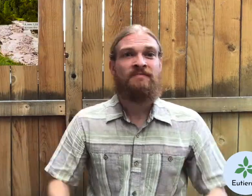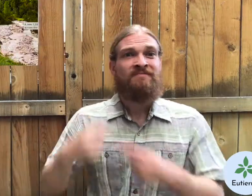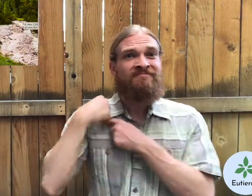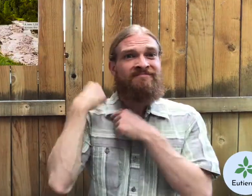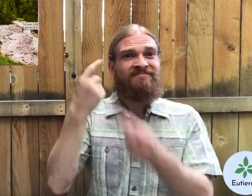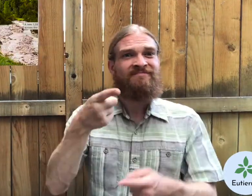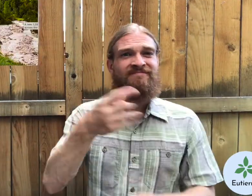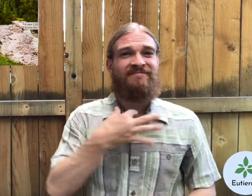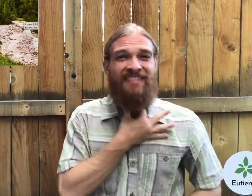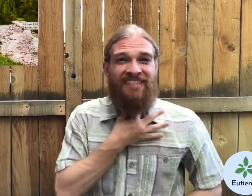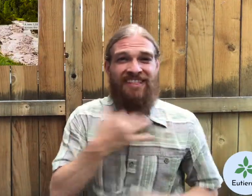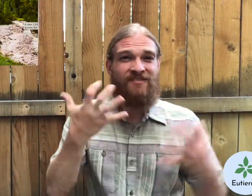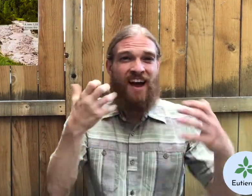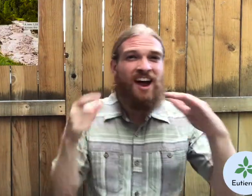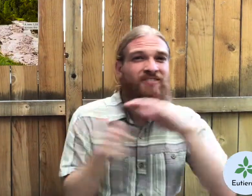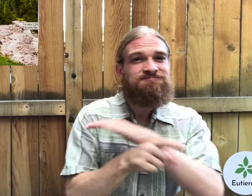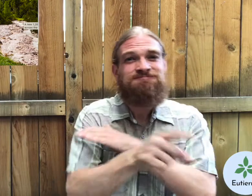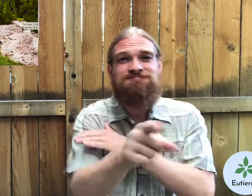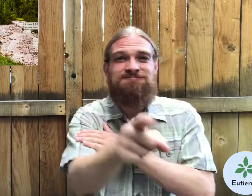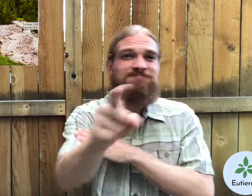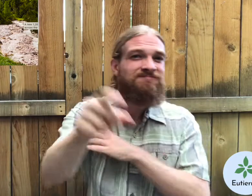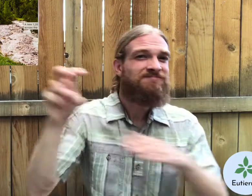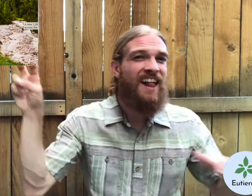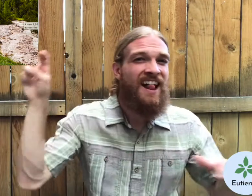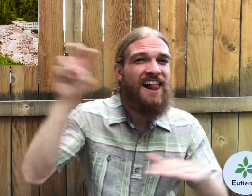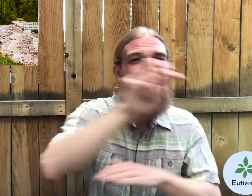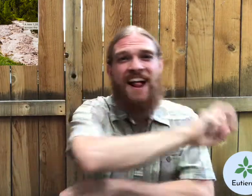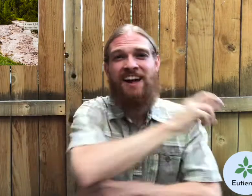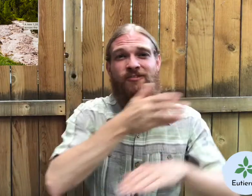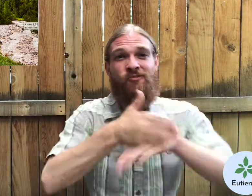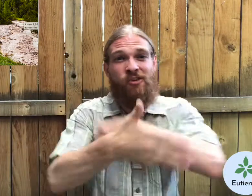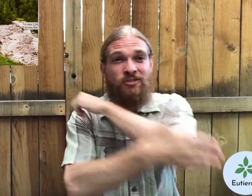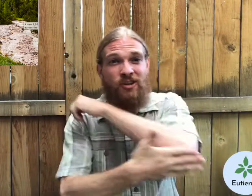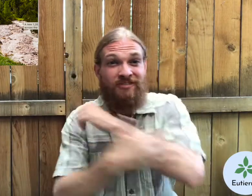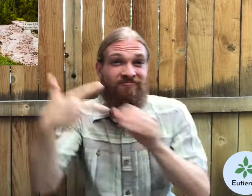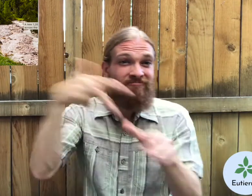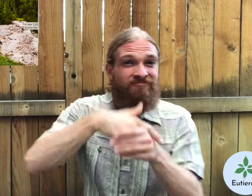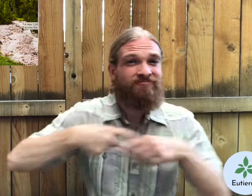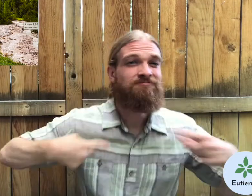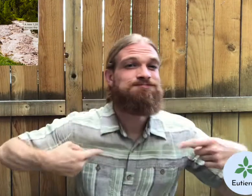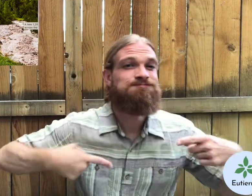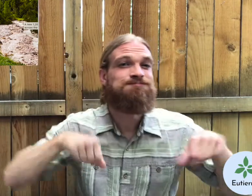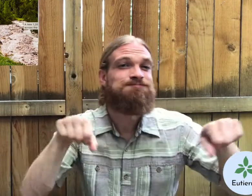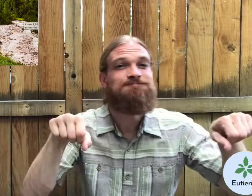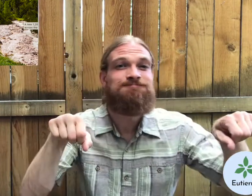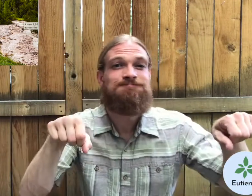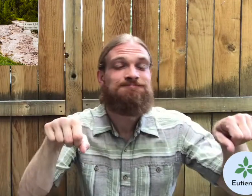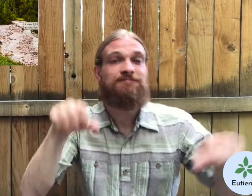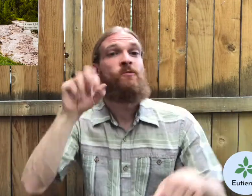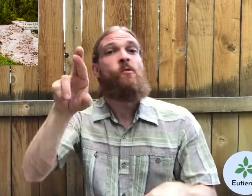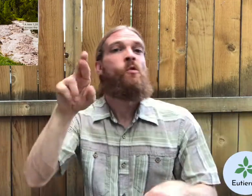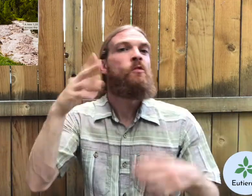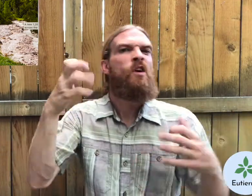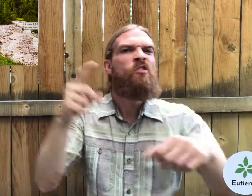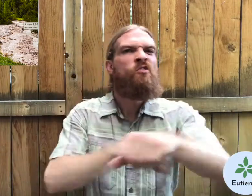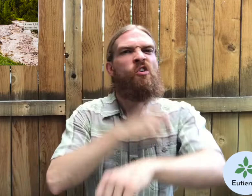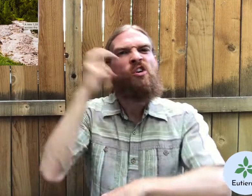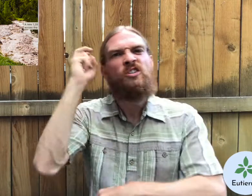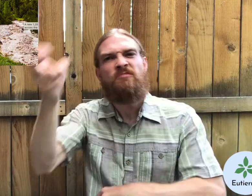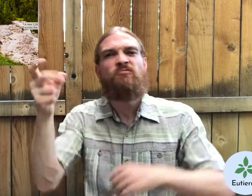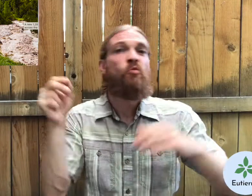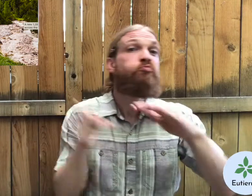If you've always wanted to go on an adventure, see the country while riding on two wheels,